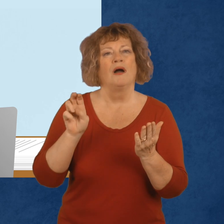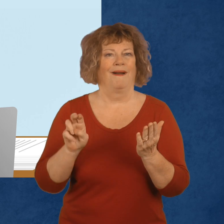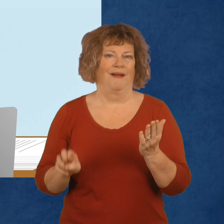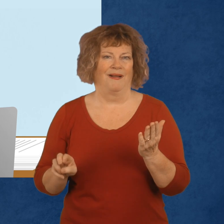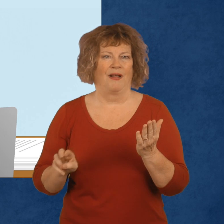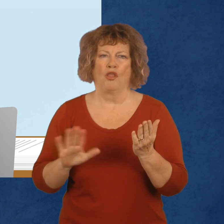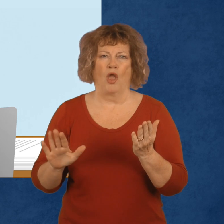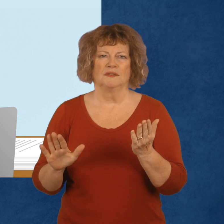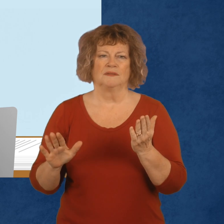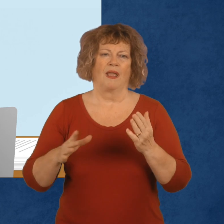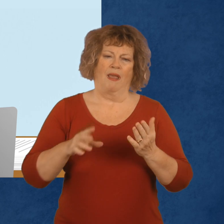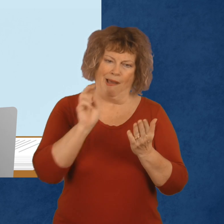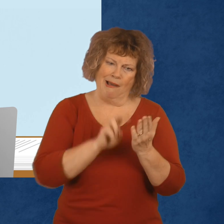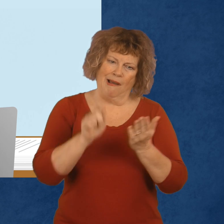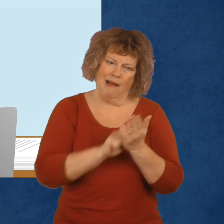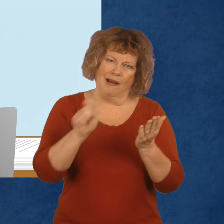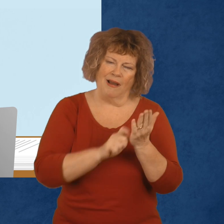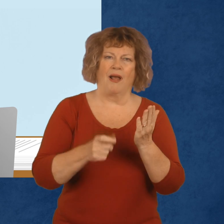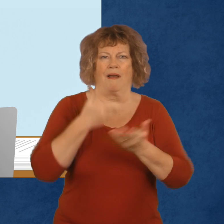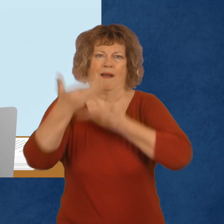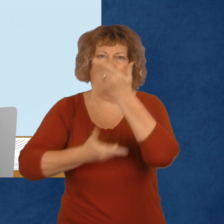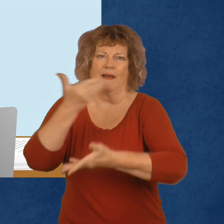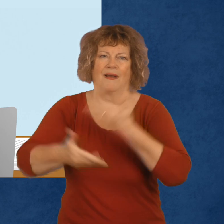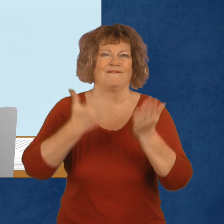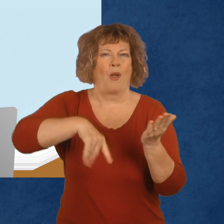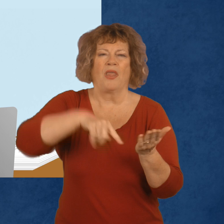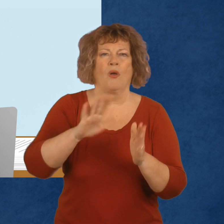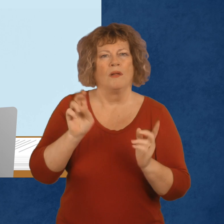When you are asked questions by the other side, you must not read from notes.